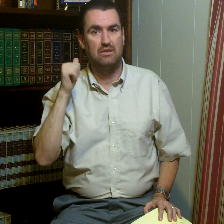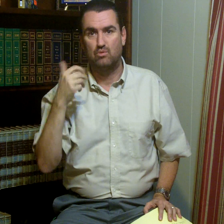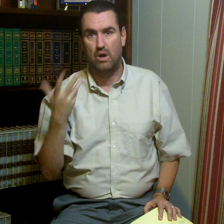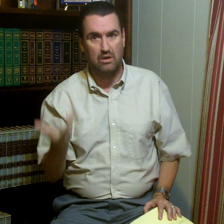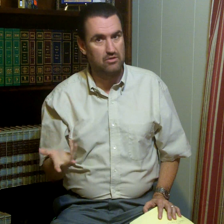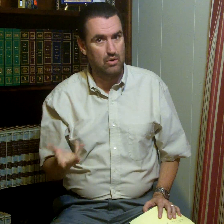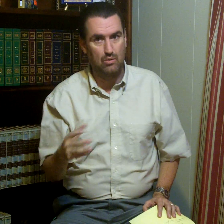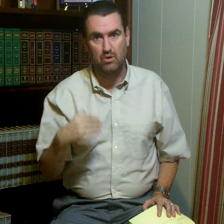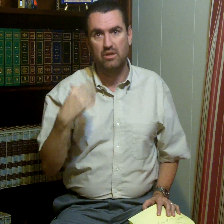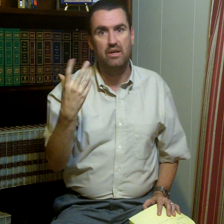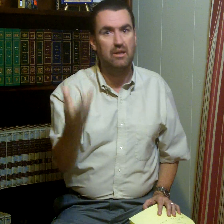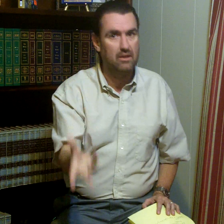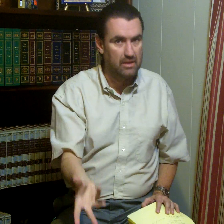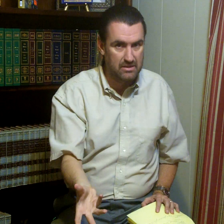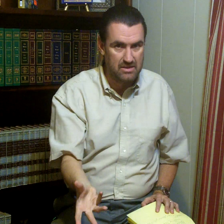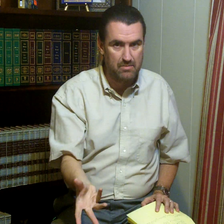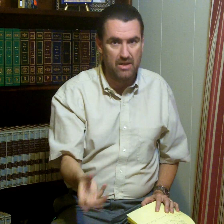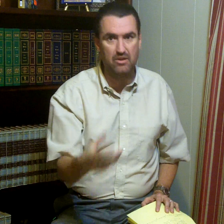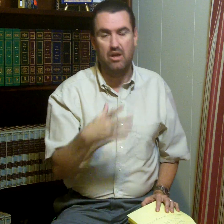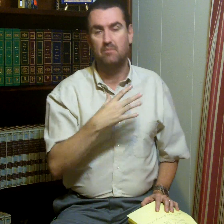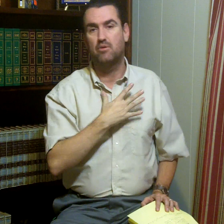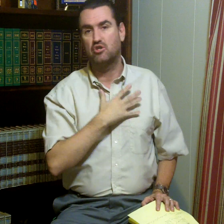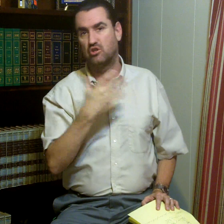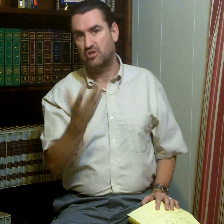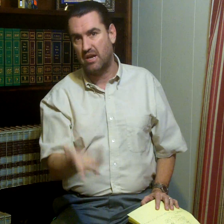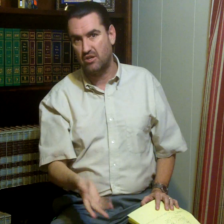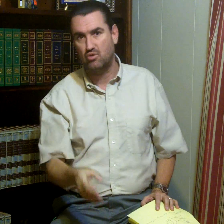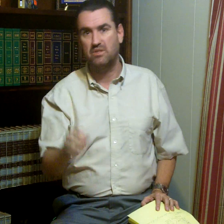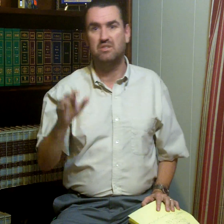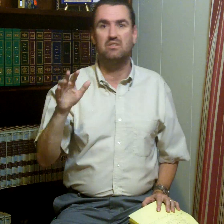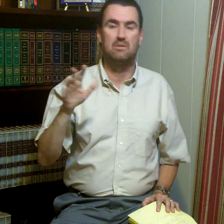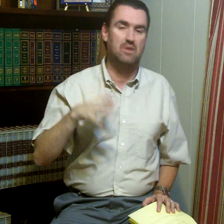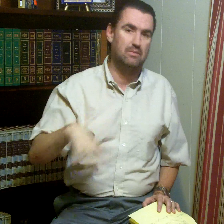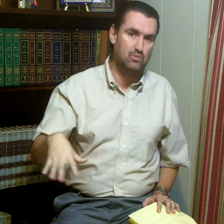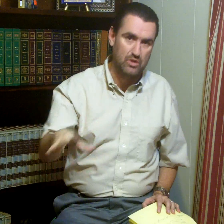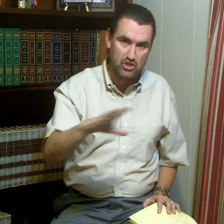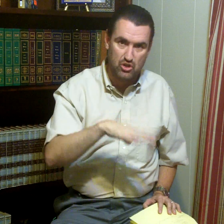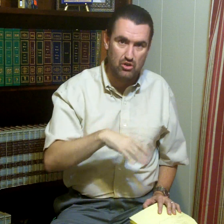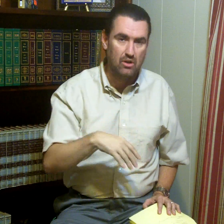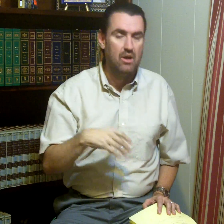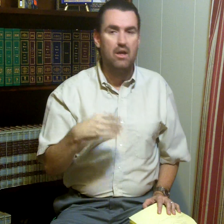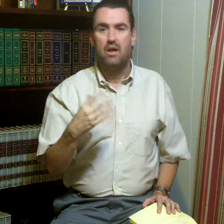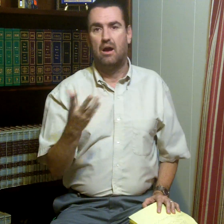as well so really it's dependant on personal sign choices sometimes regional